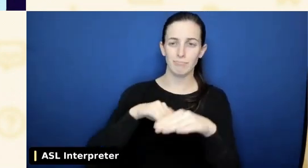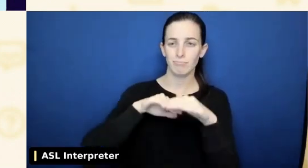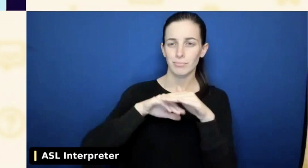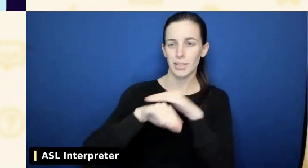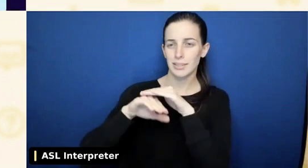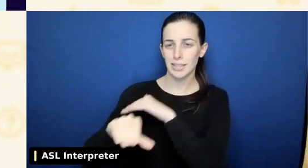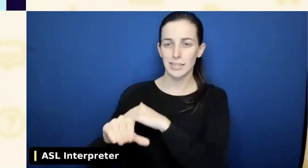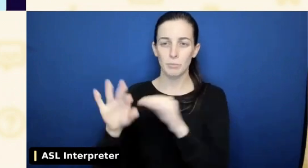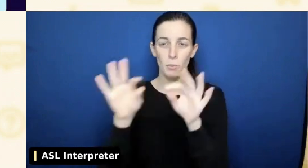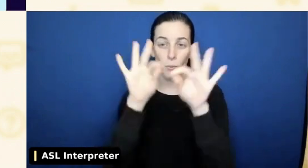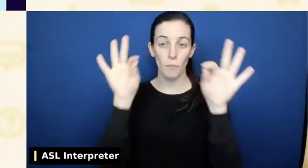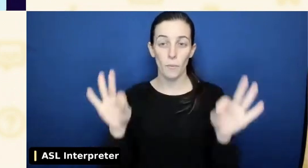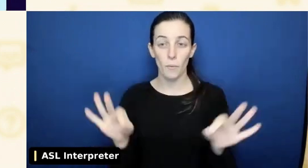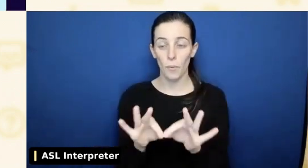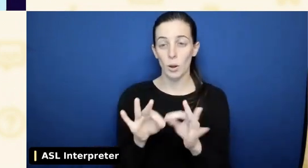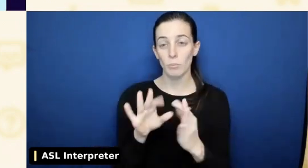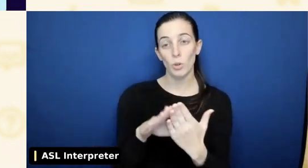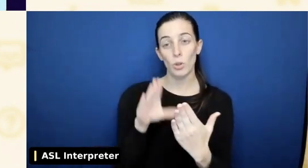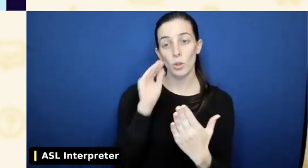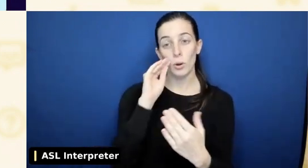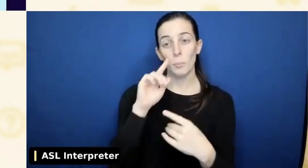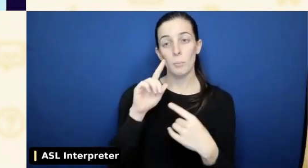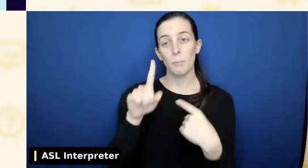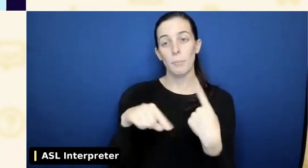You can learn more about gravity forms and accessibility